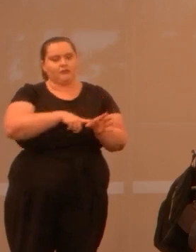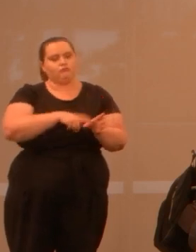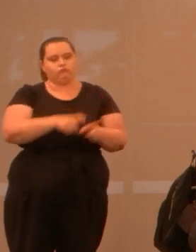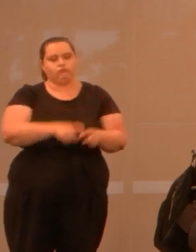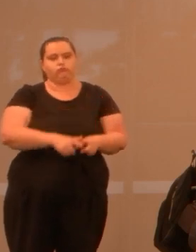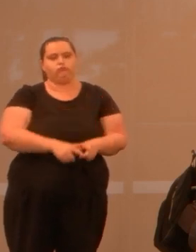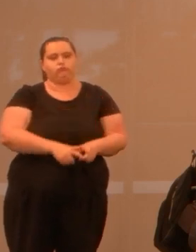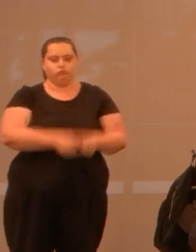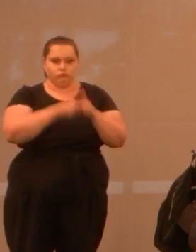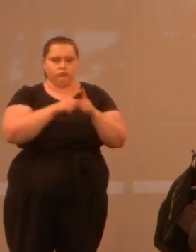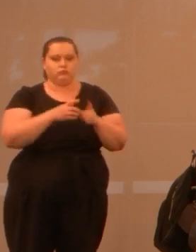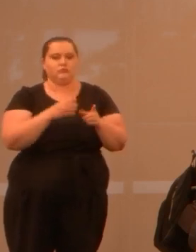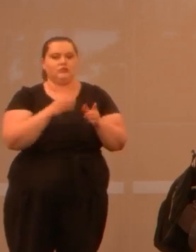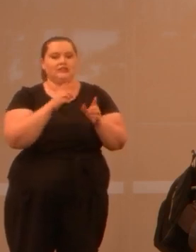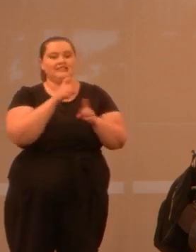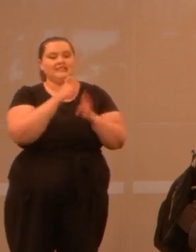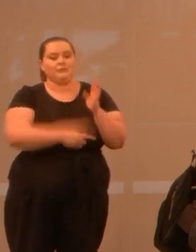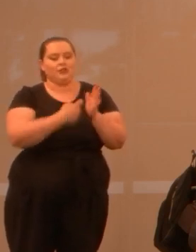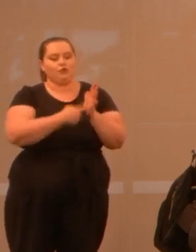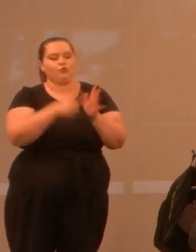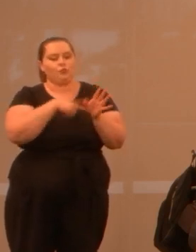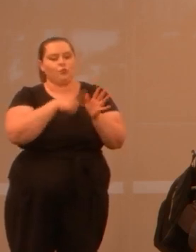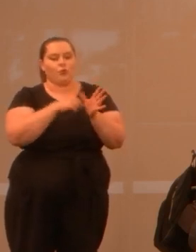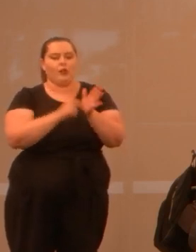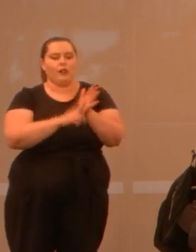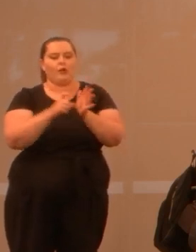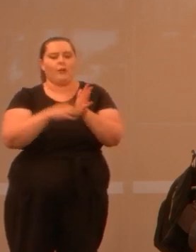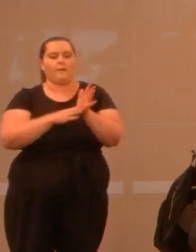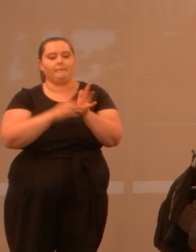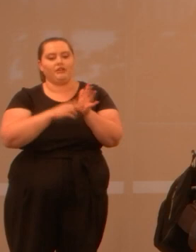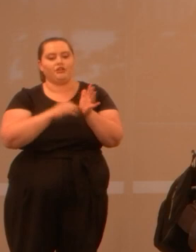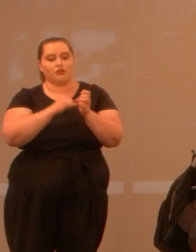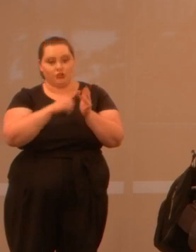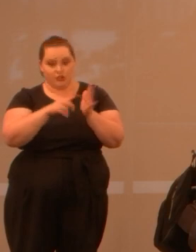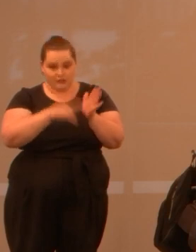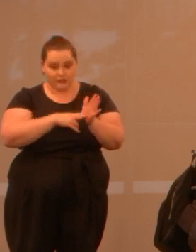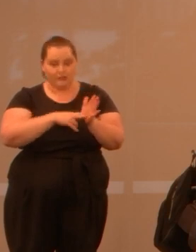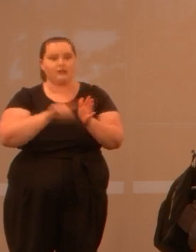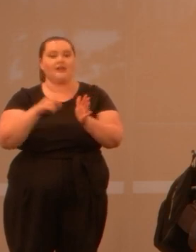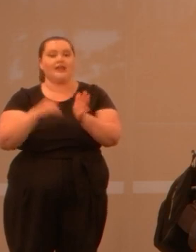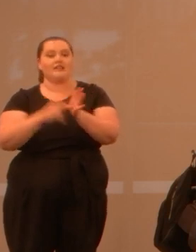We've had the disability Royal Commission, the NDIS review, that is in the process